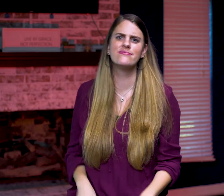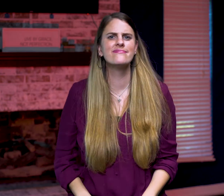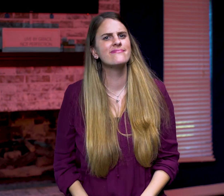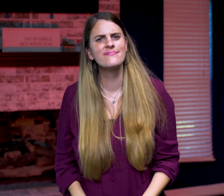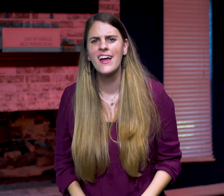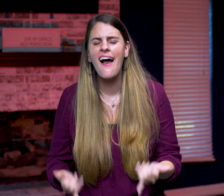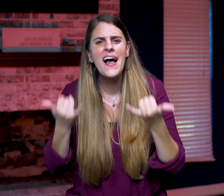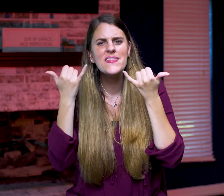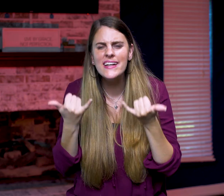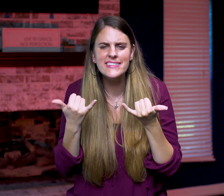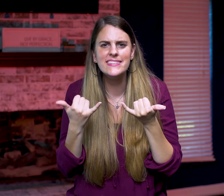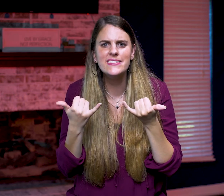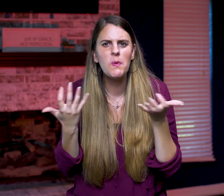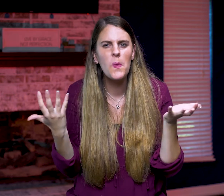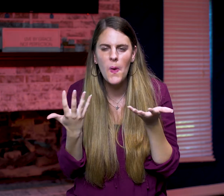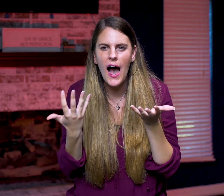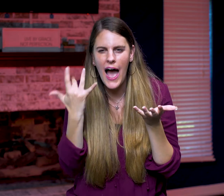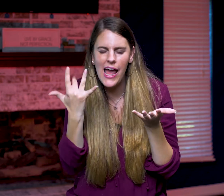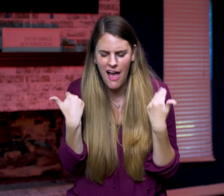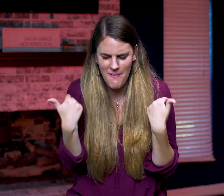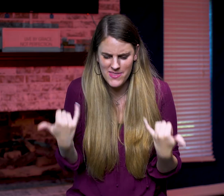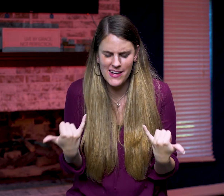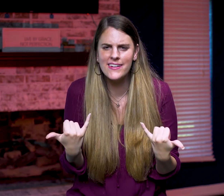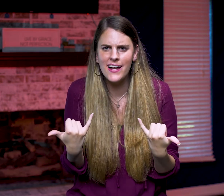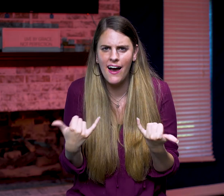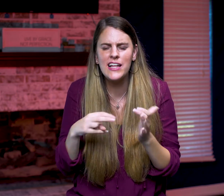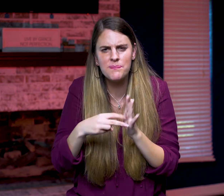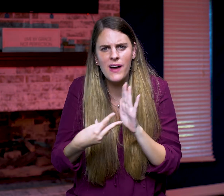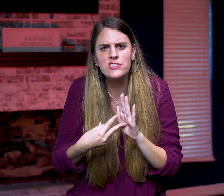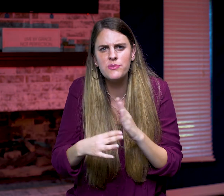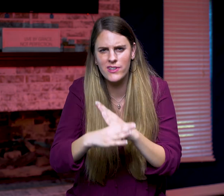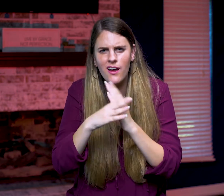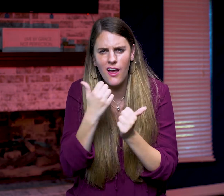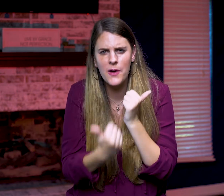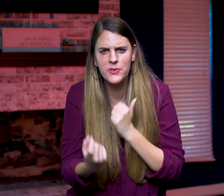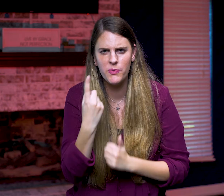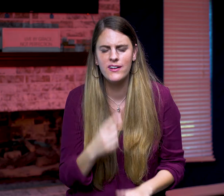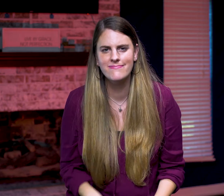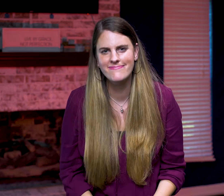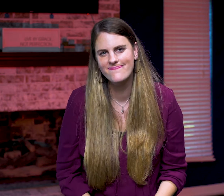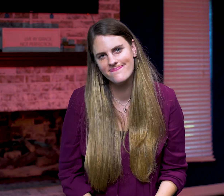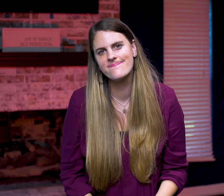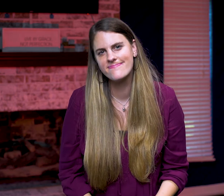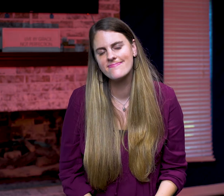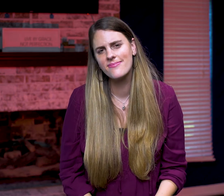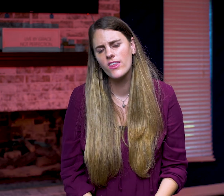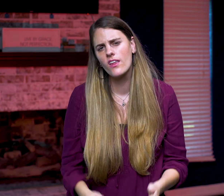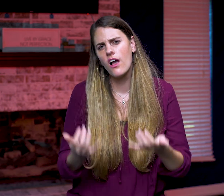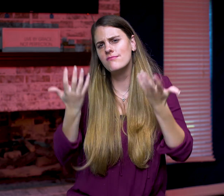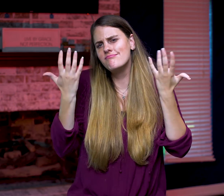This is meant to protect everyone.